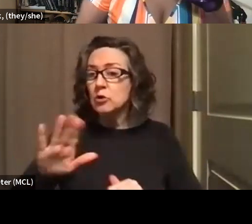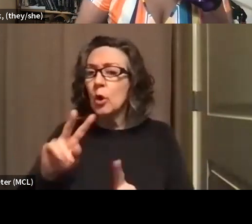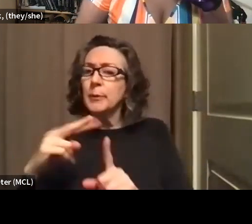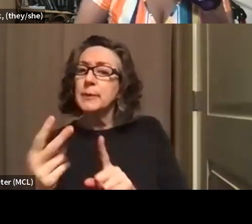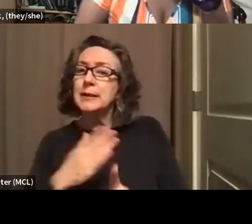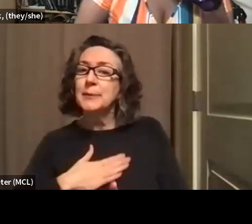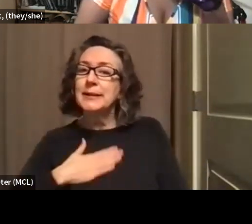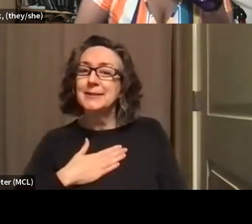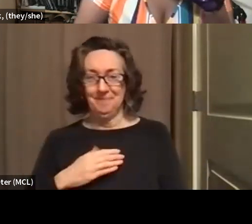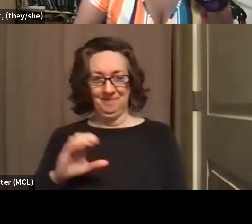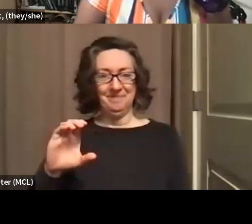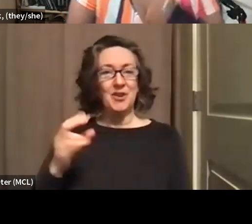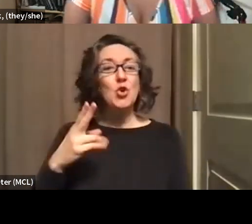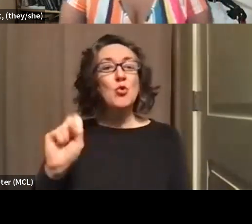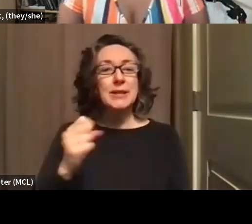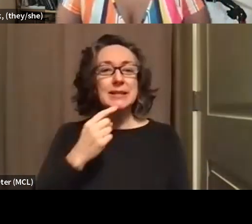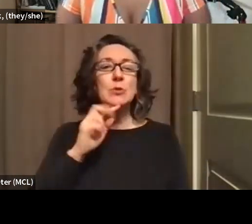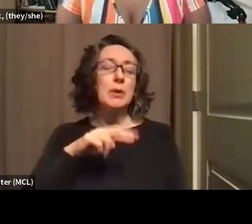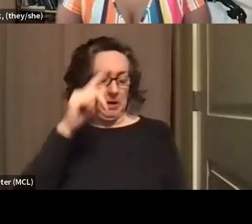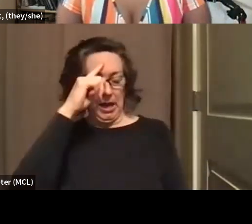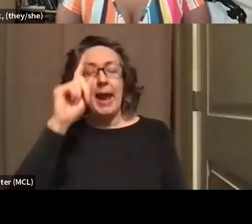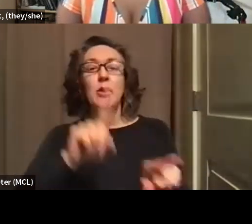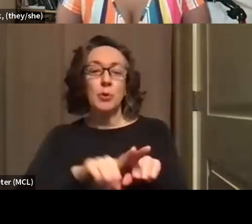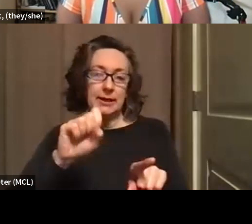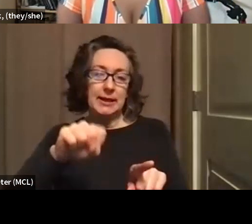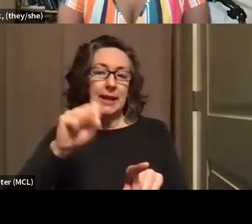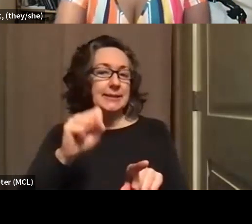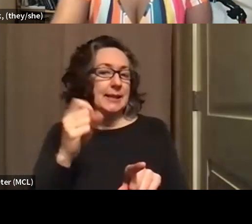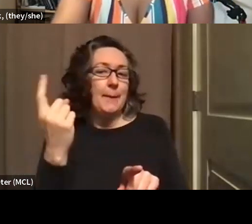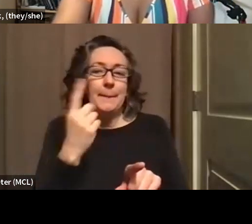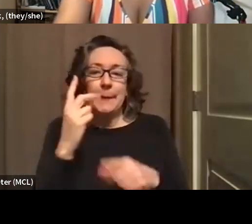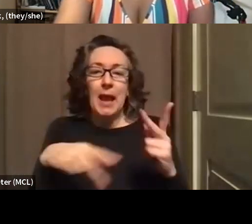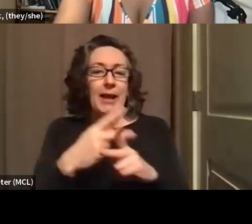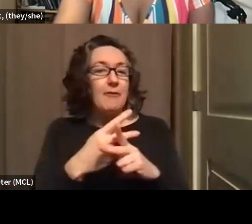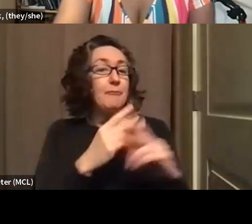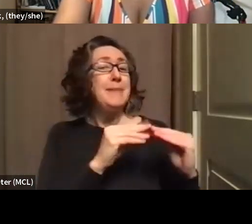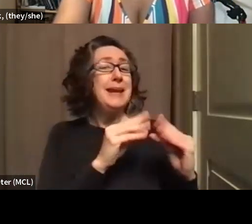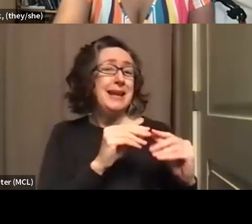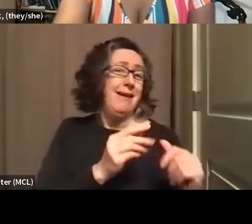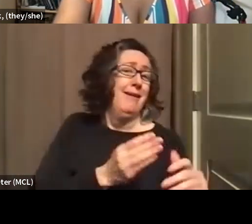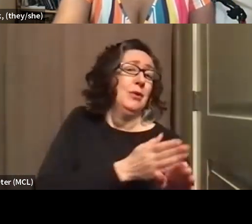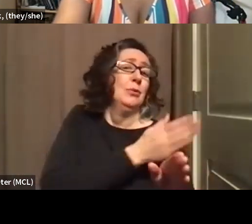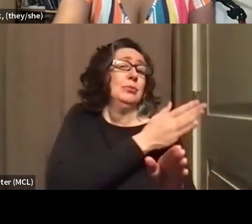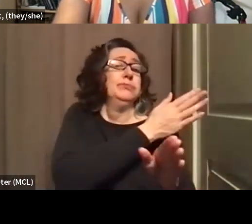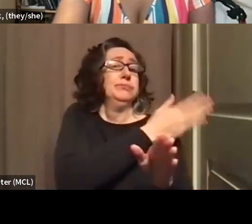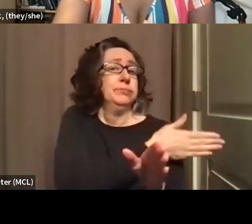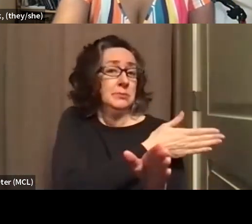I agree. There should be a meeting before things are even drafted, for sure.